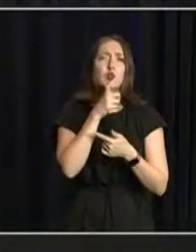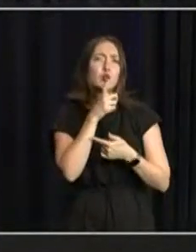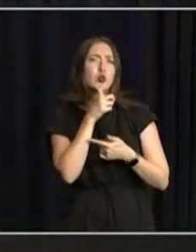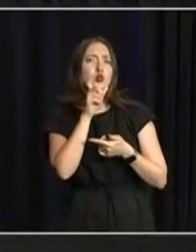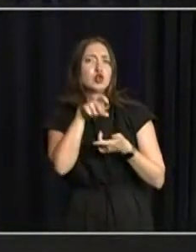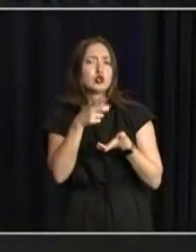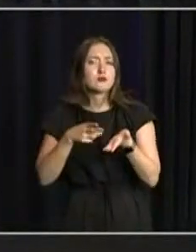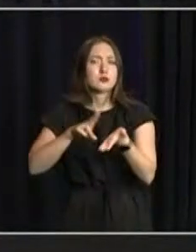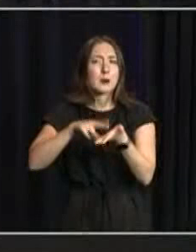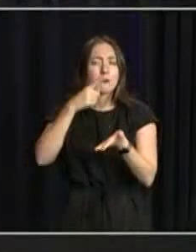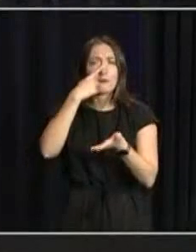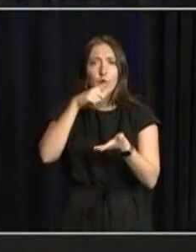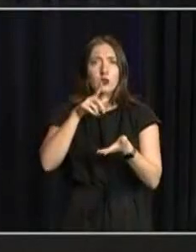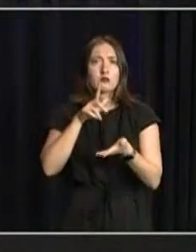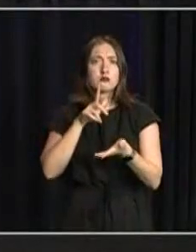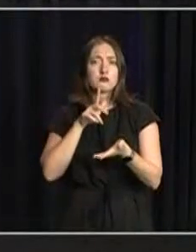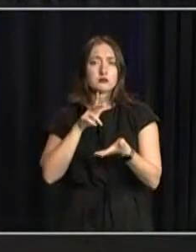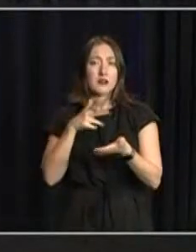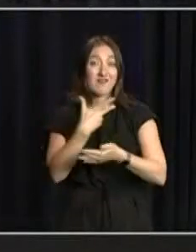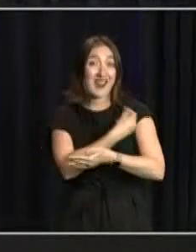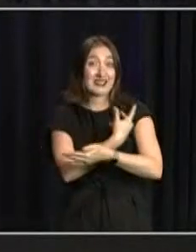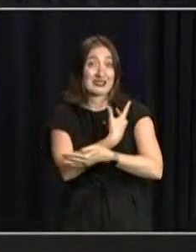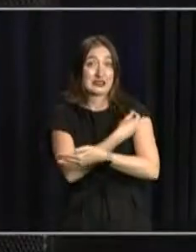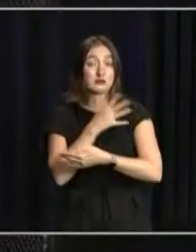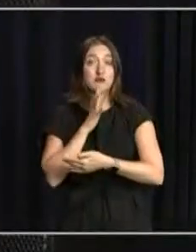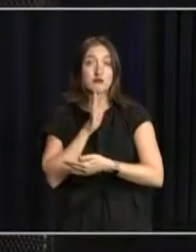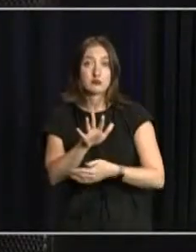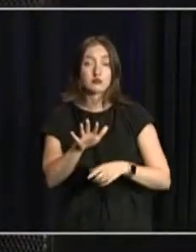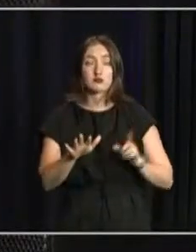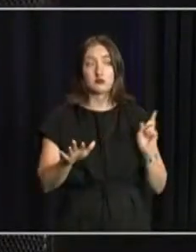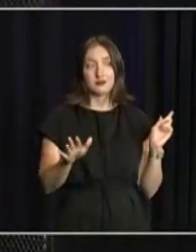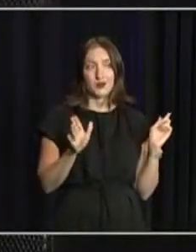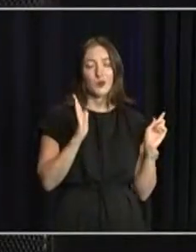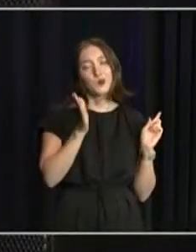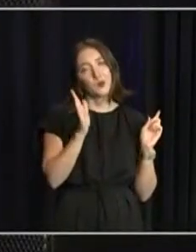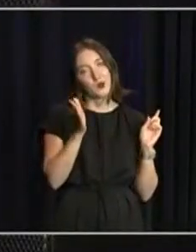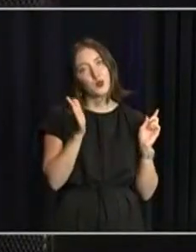We, well, I think it's going to. We're going to watch the debate that